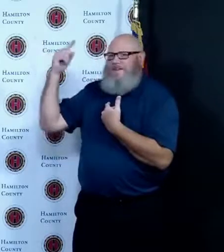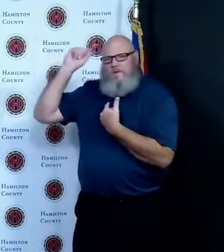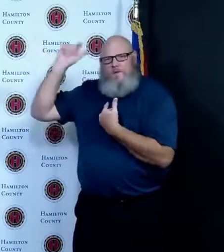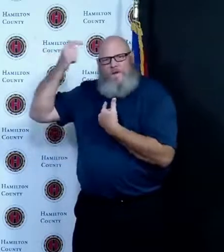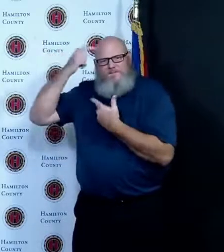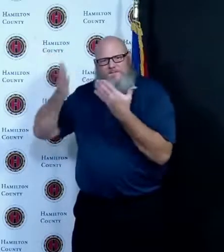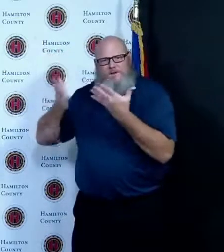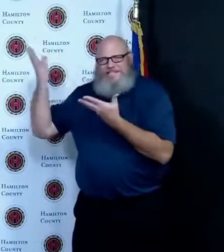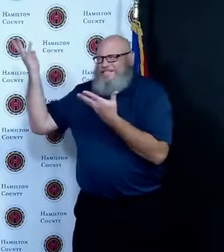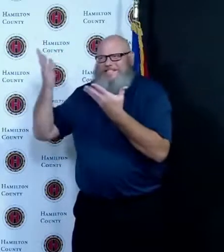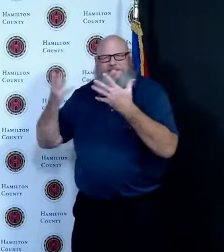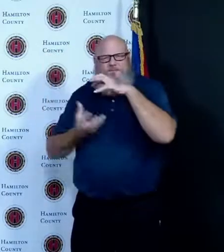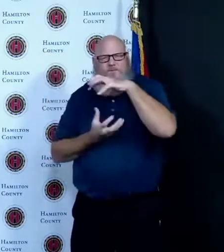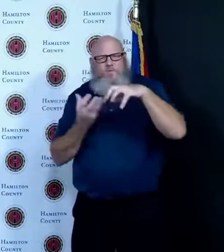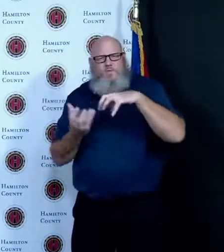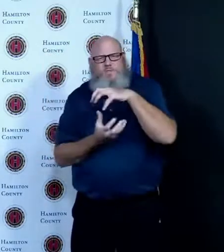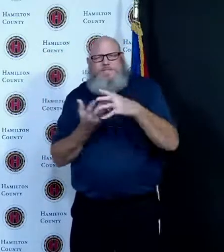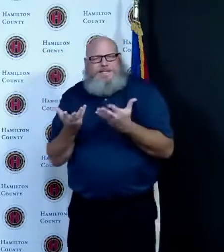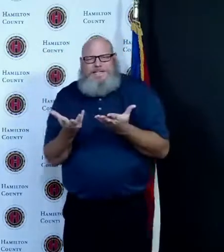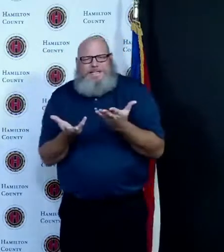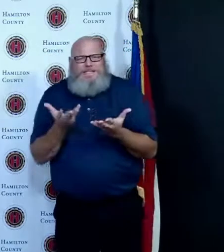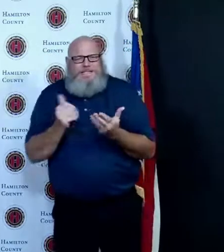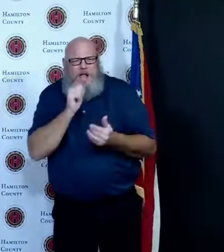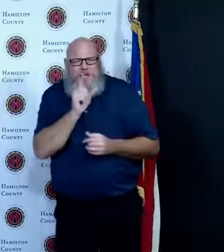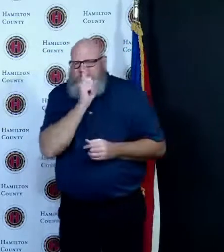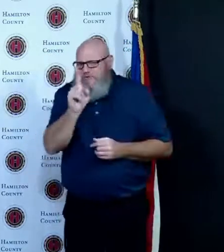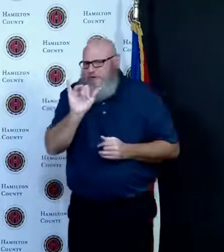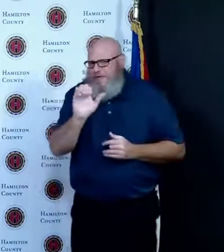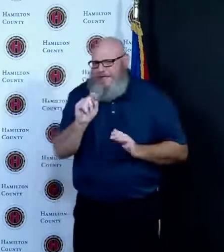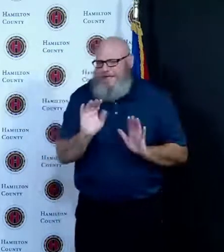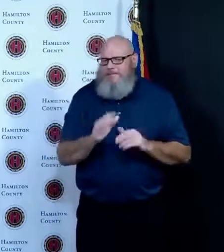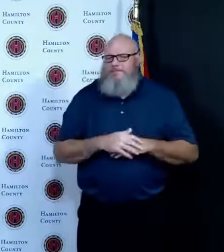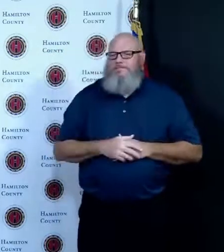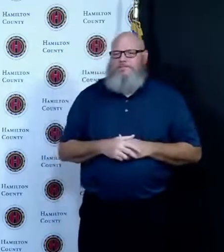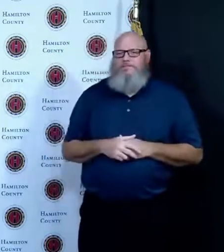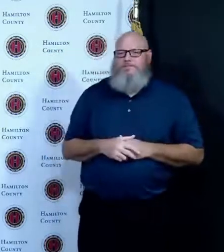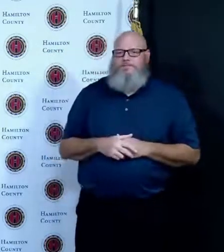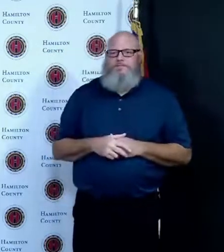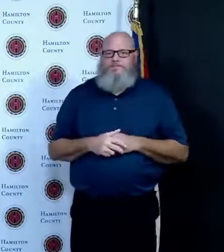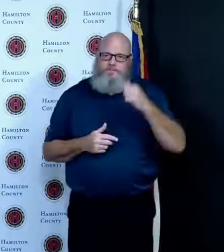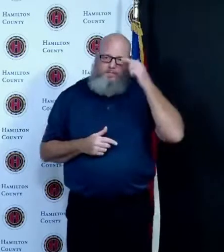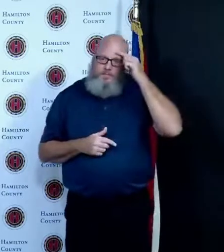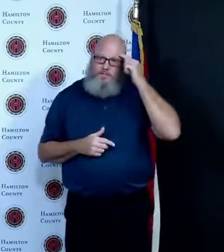all right so the county the city hospital systems and some private pharmacies